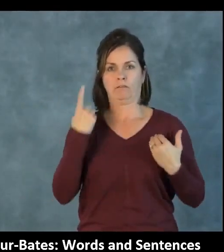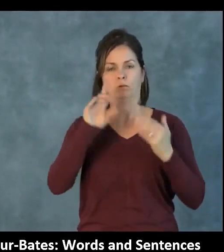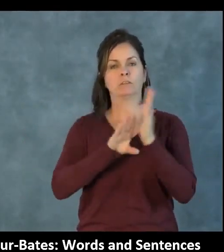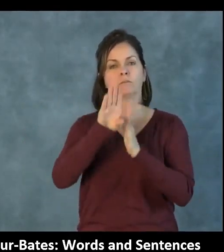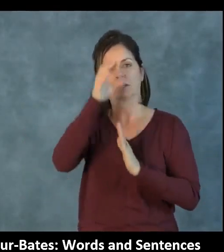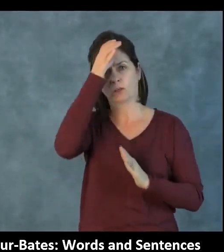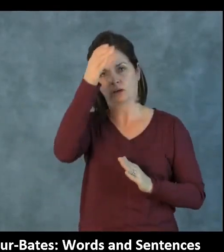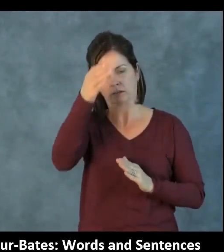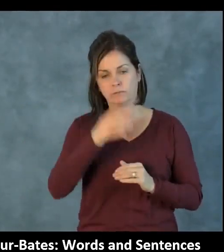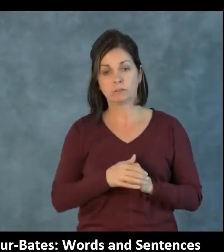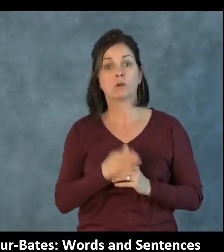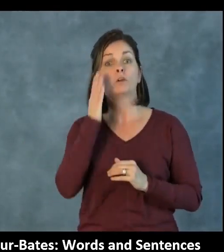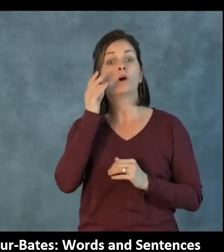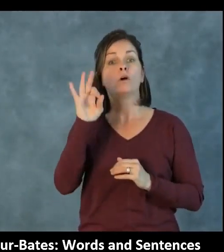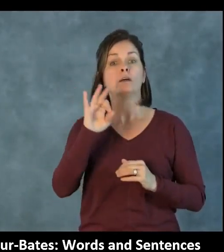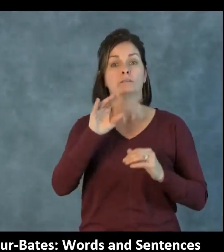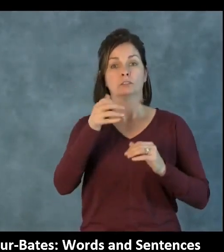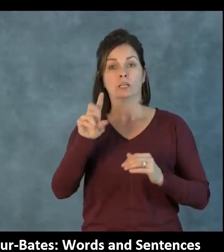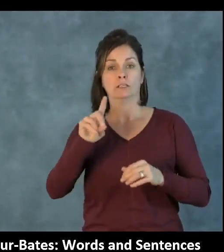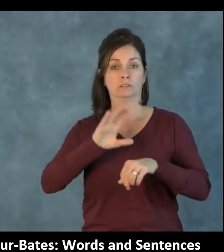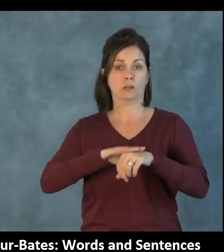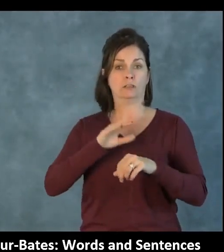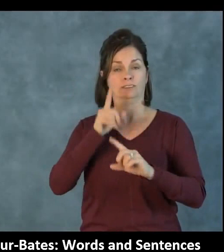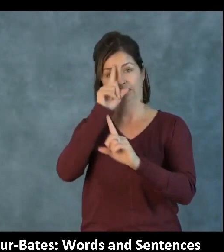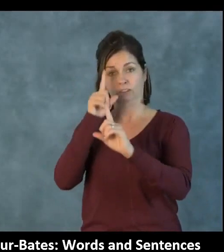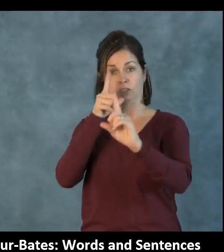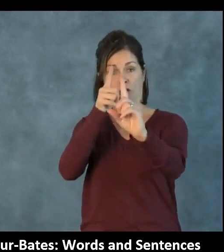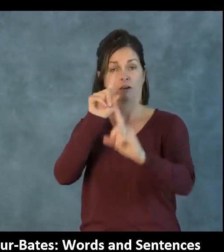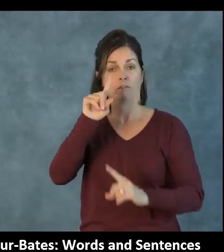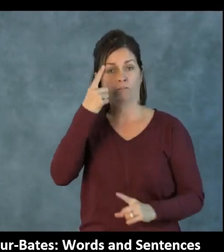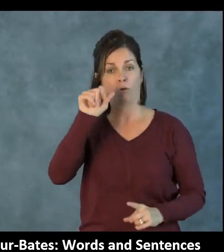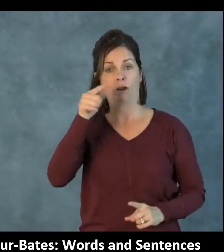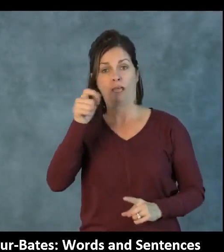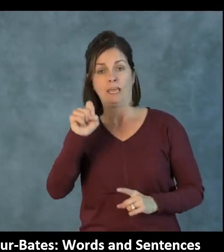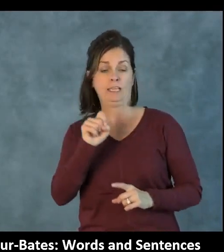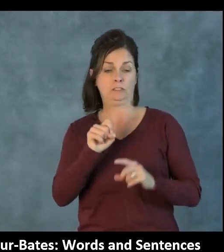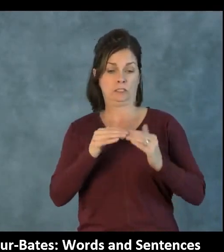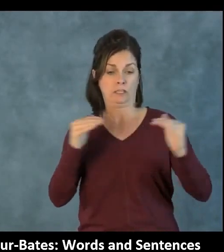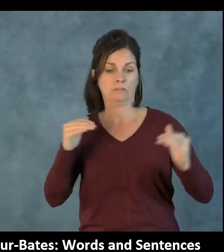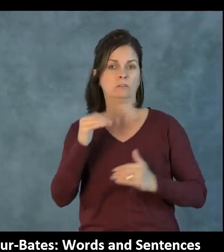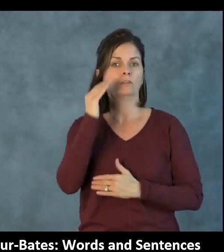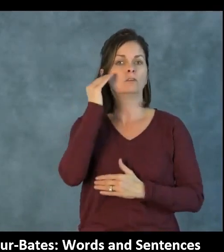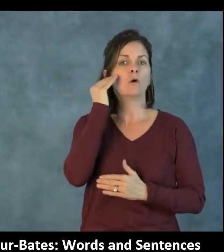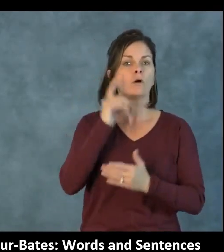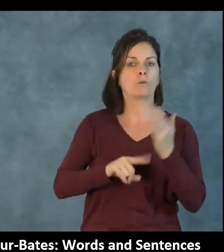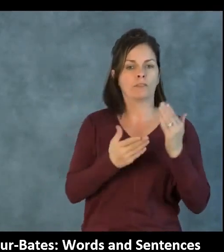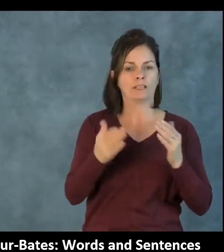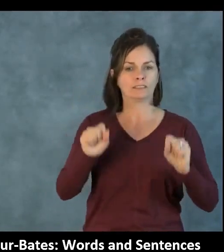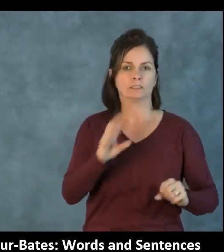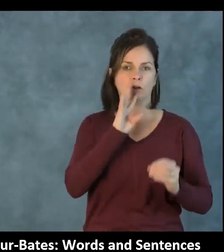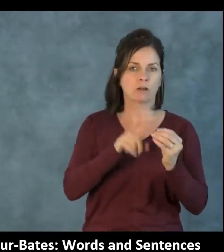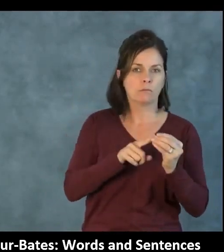in terms of what different things are able to talk about is really critical for later development.